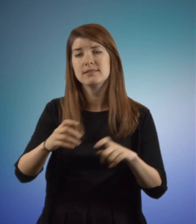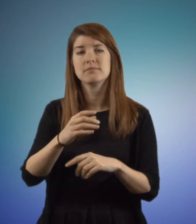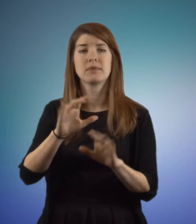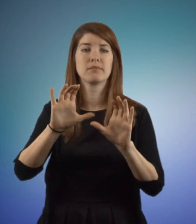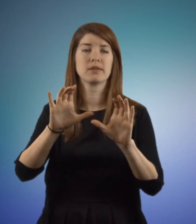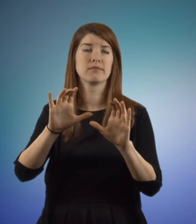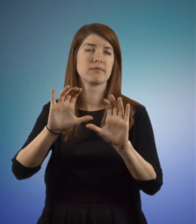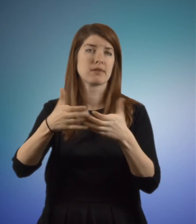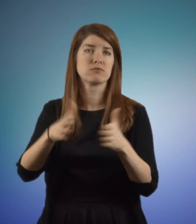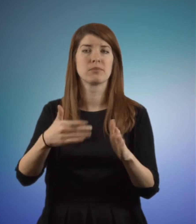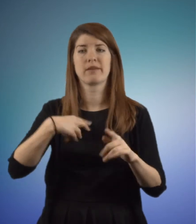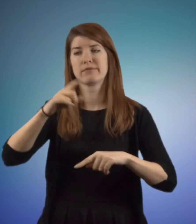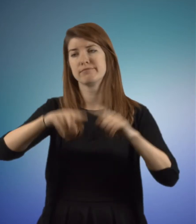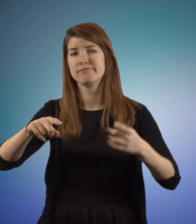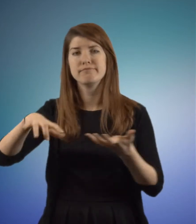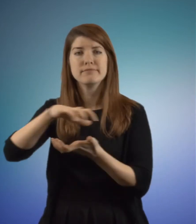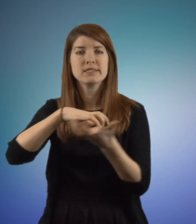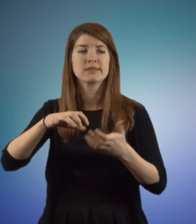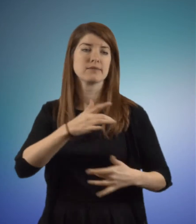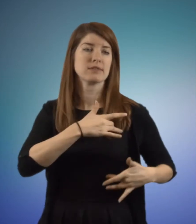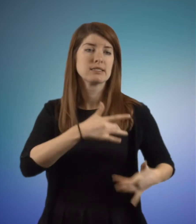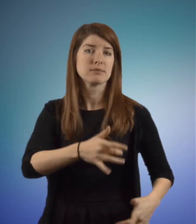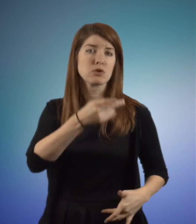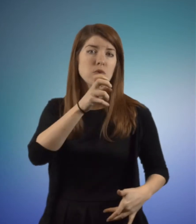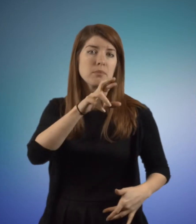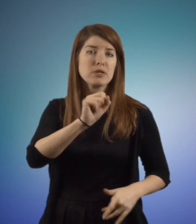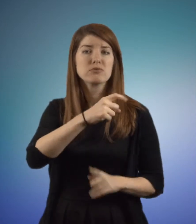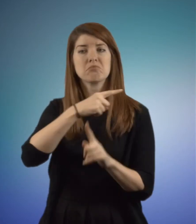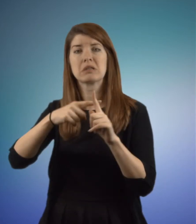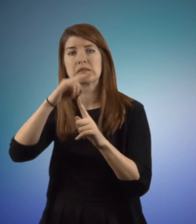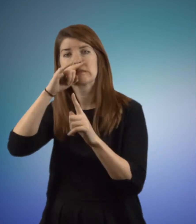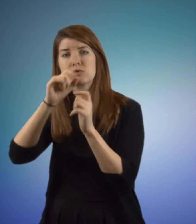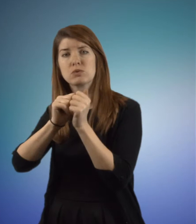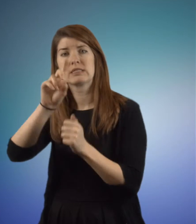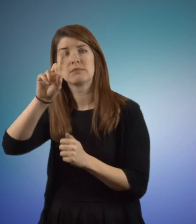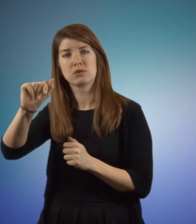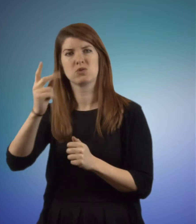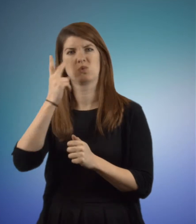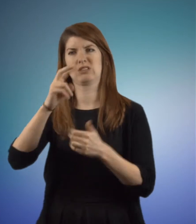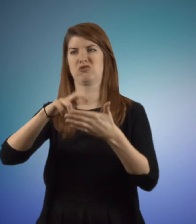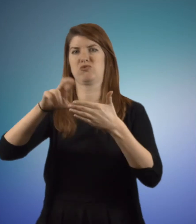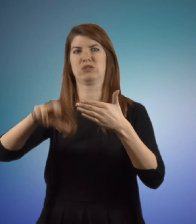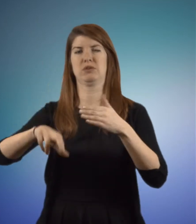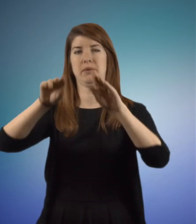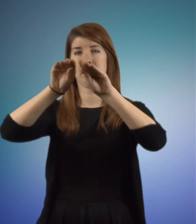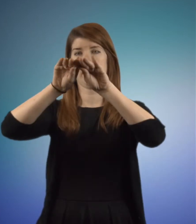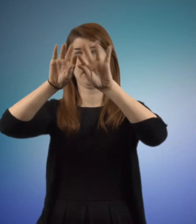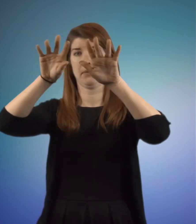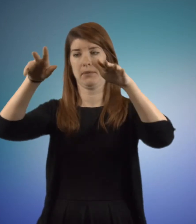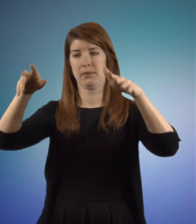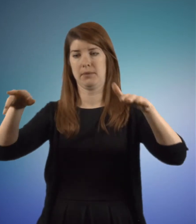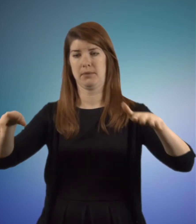of all typical peers and kids with disabilities, you're going to see that the results of that test fall out on this bell curve.